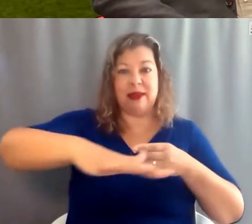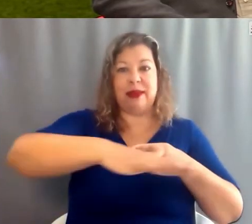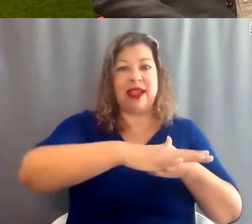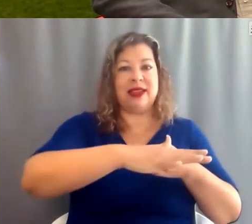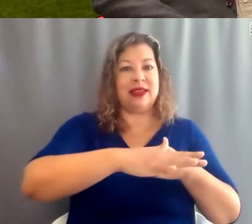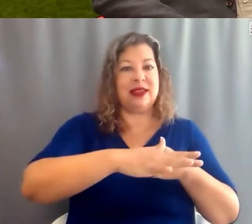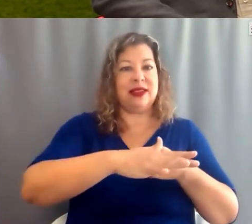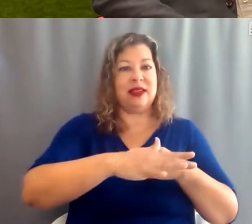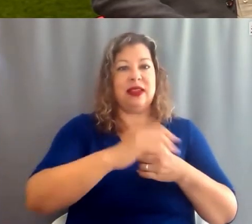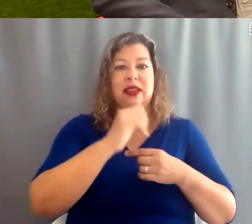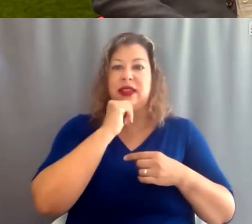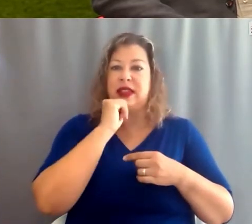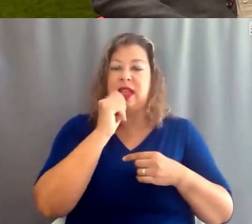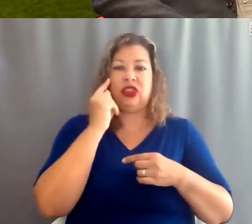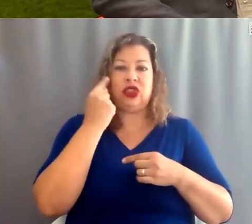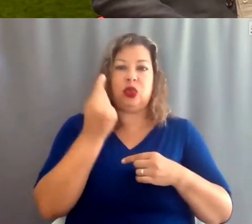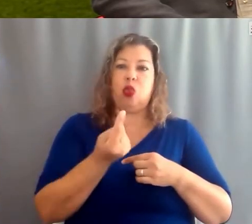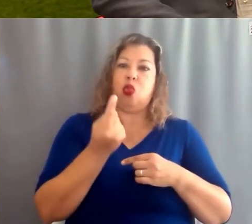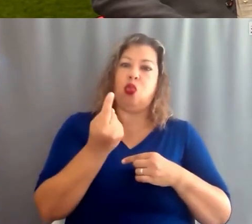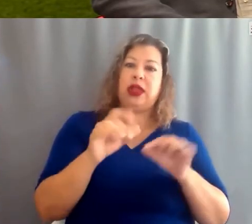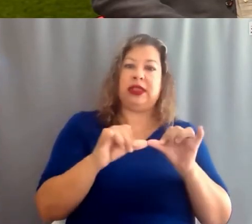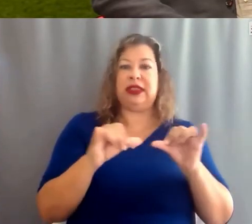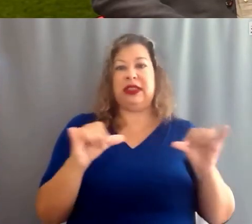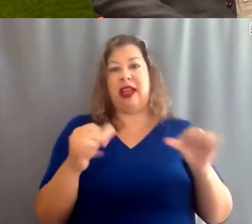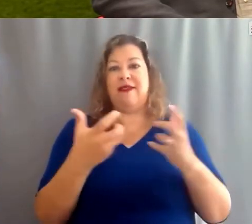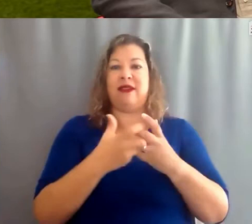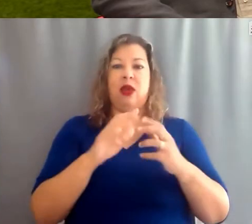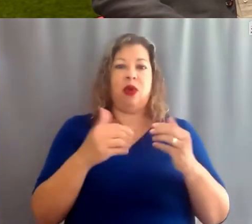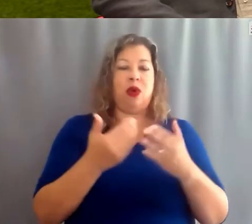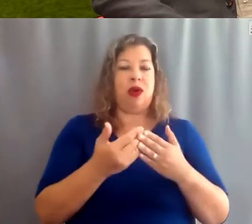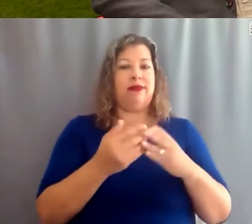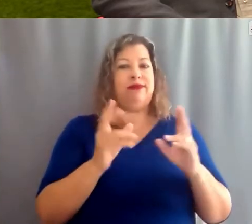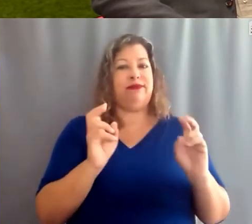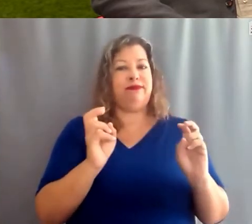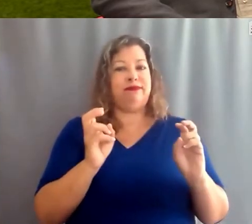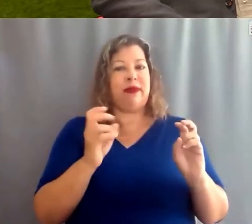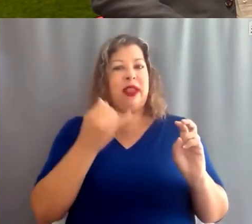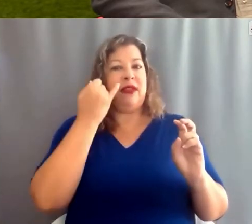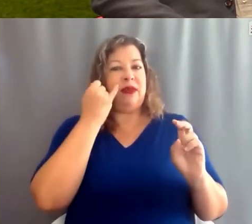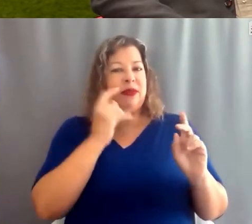If people had perhaps listened more. And thought about things.